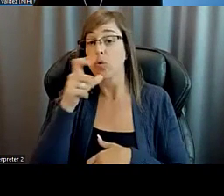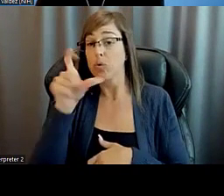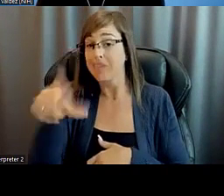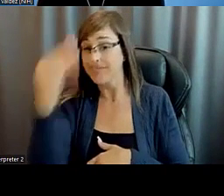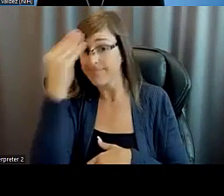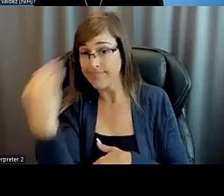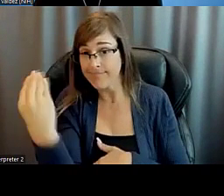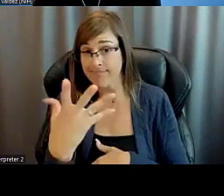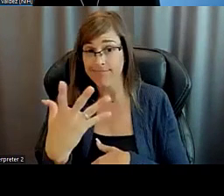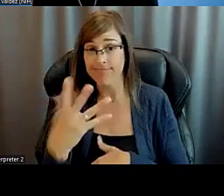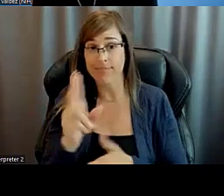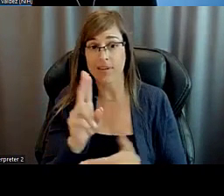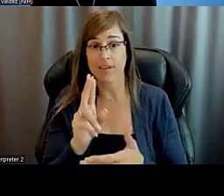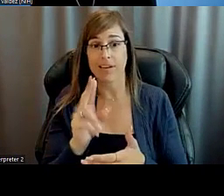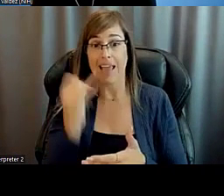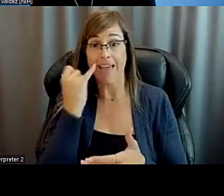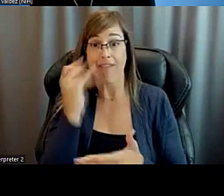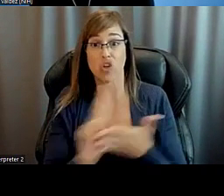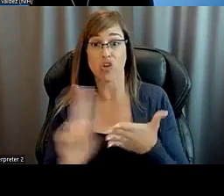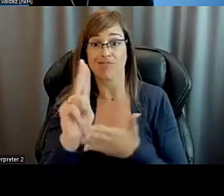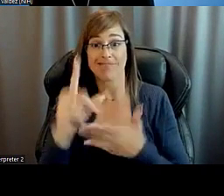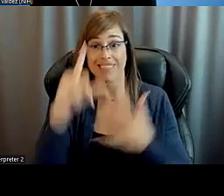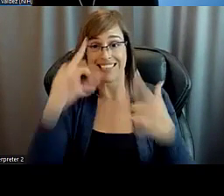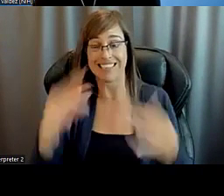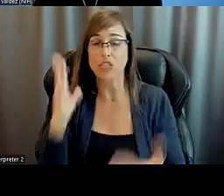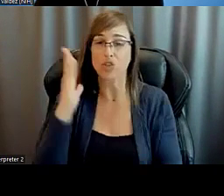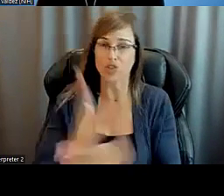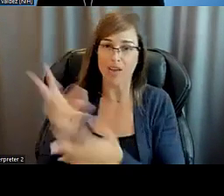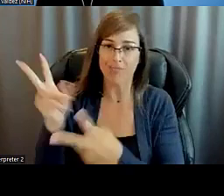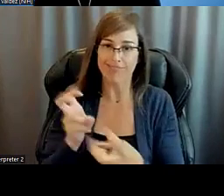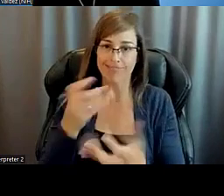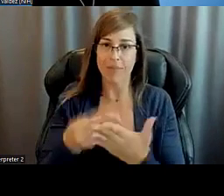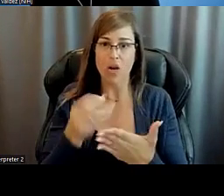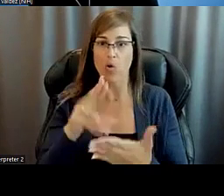if the university decides to stop drawing down funds or stop spending on the NIH award?